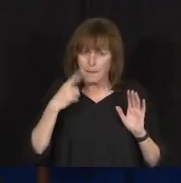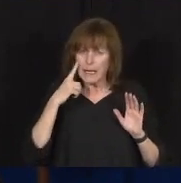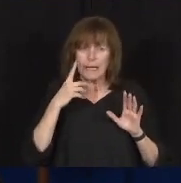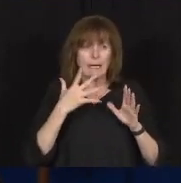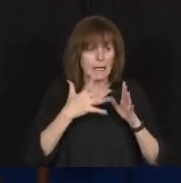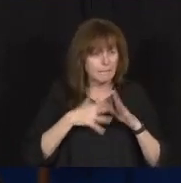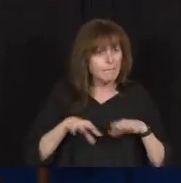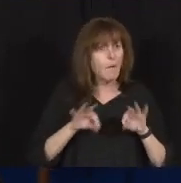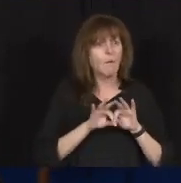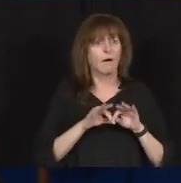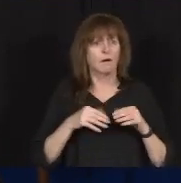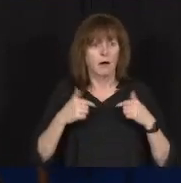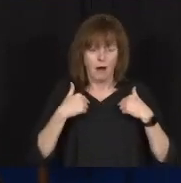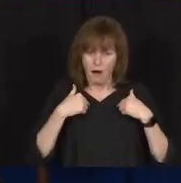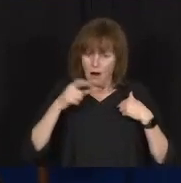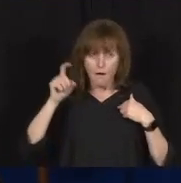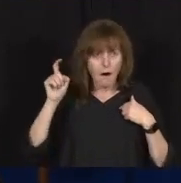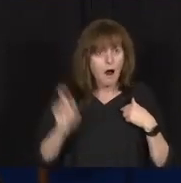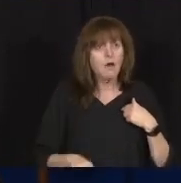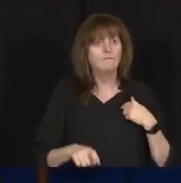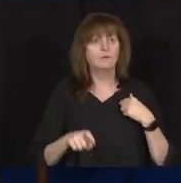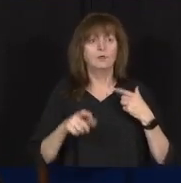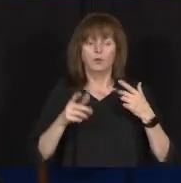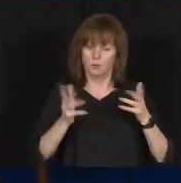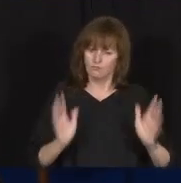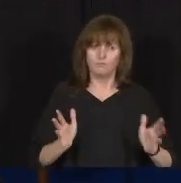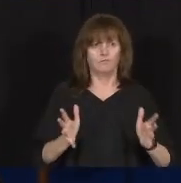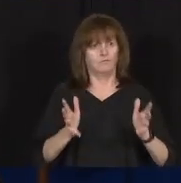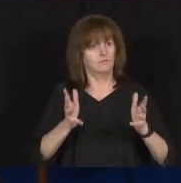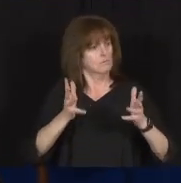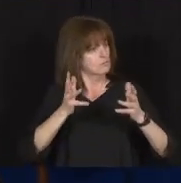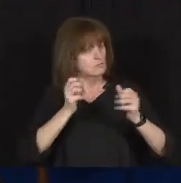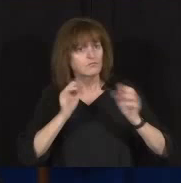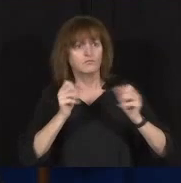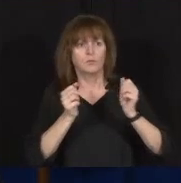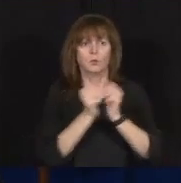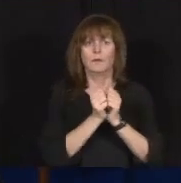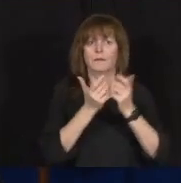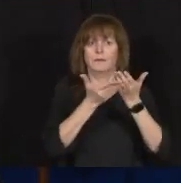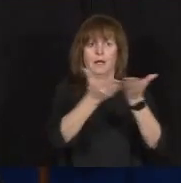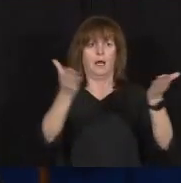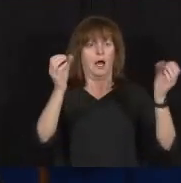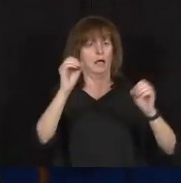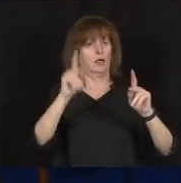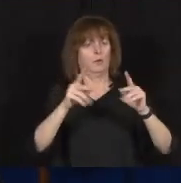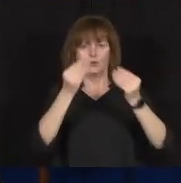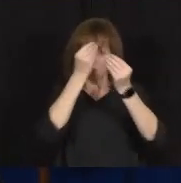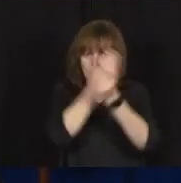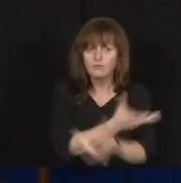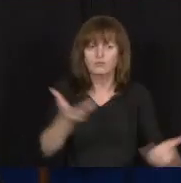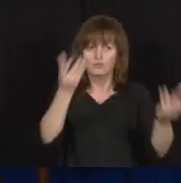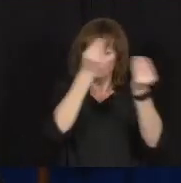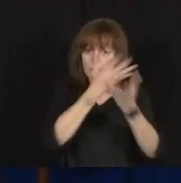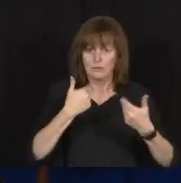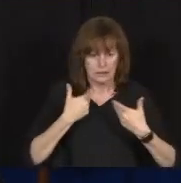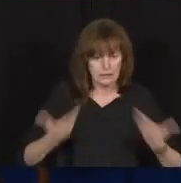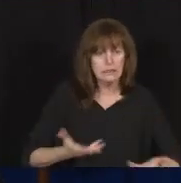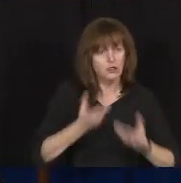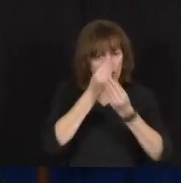O ne of the two. Really, I think it is important that I come out and talk to the people of Ontario every single day.